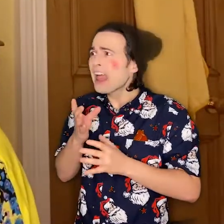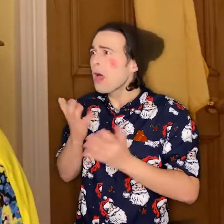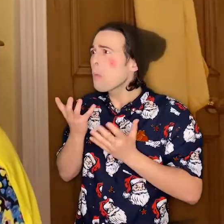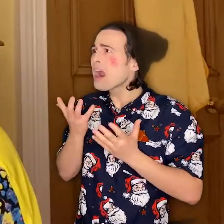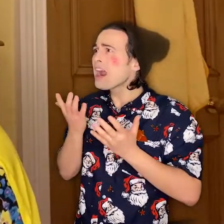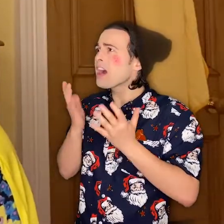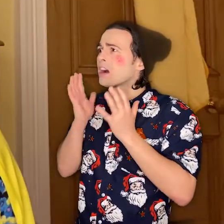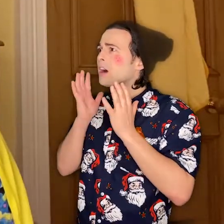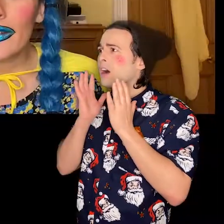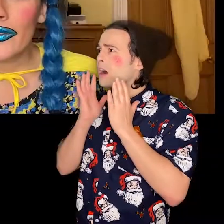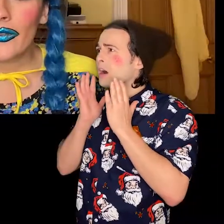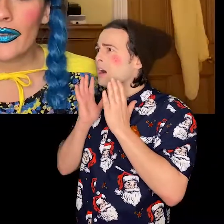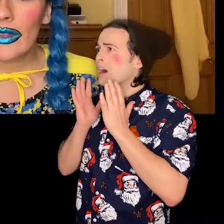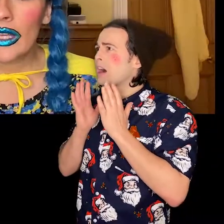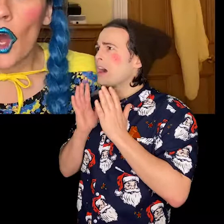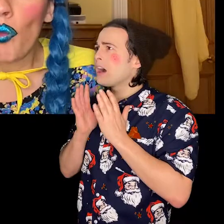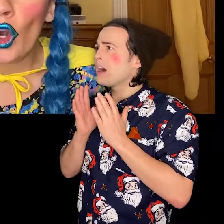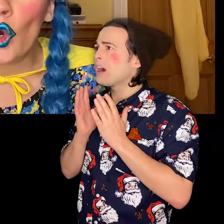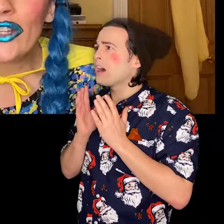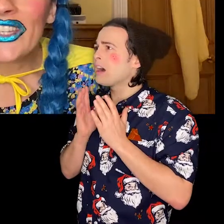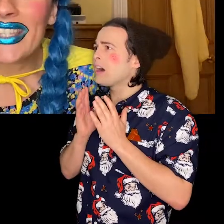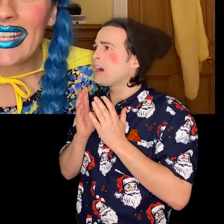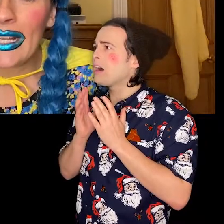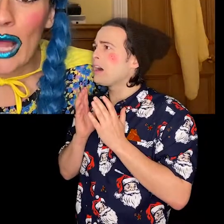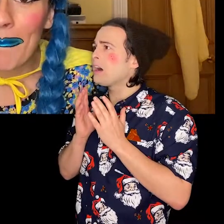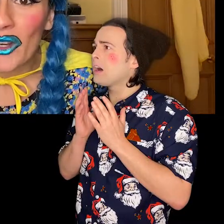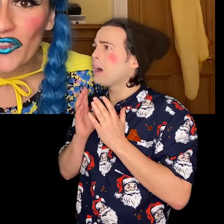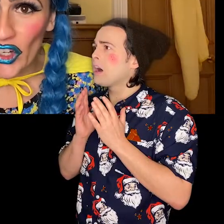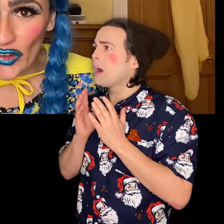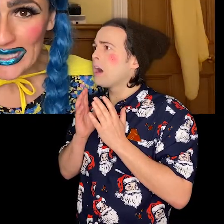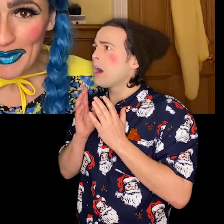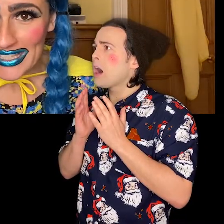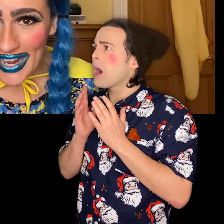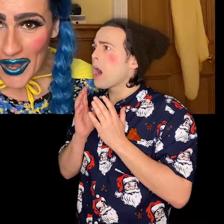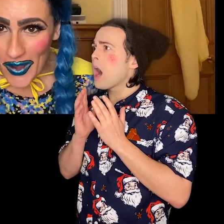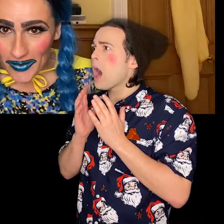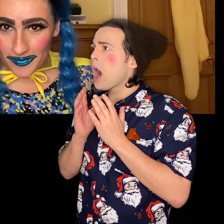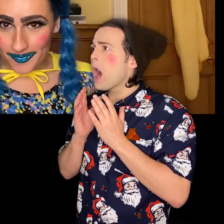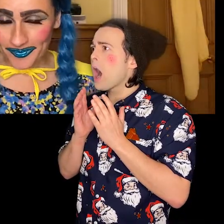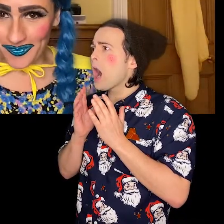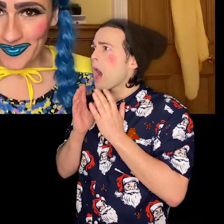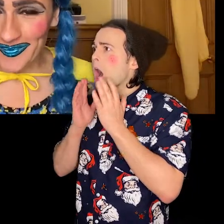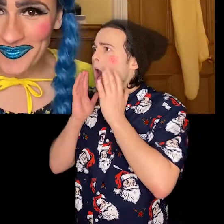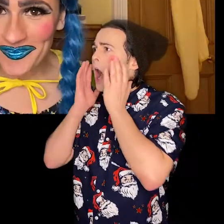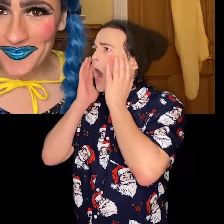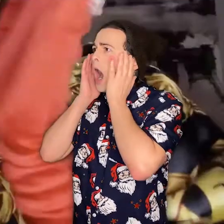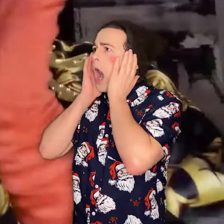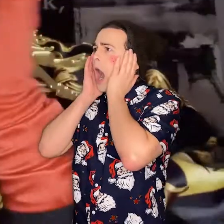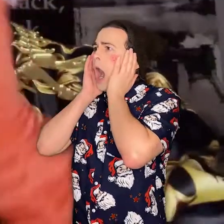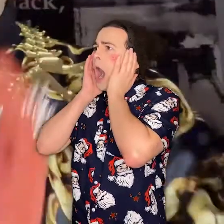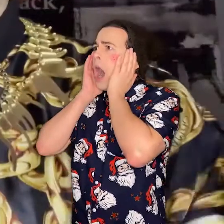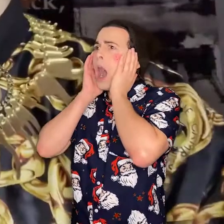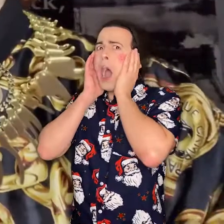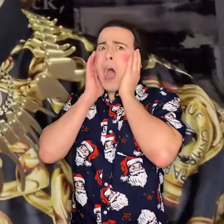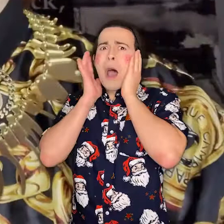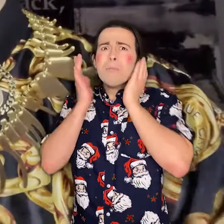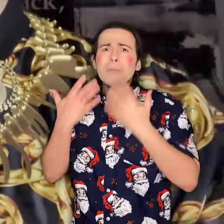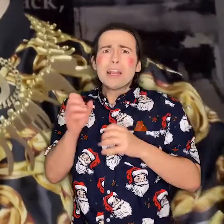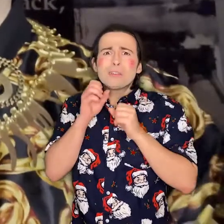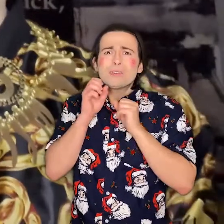Dame Judy, we are going to Cyndi Lumbers for Christmas dinner. Judy - Oh how wonderful!